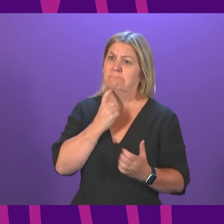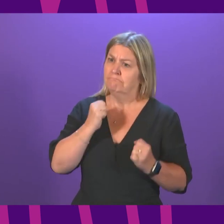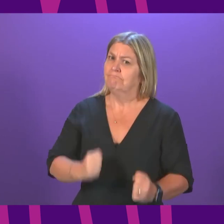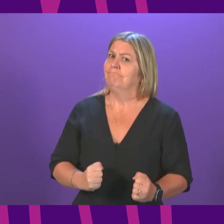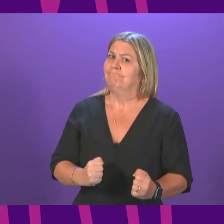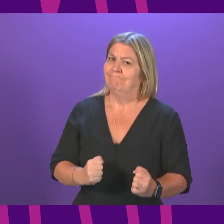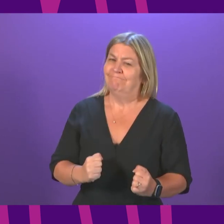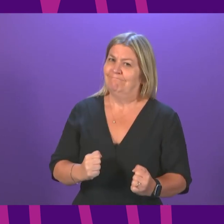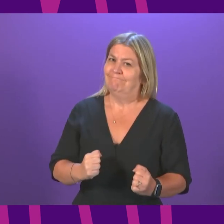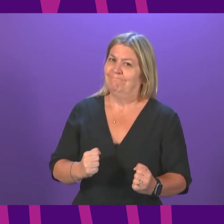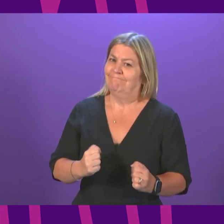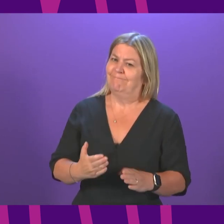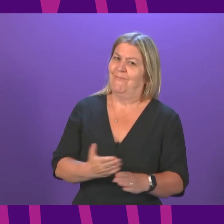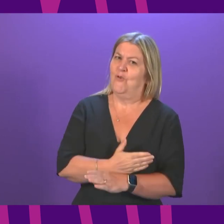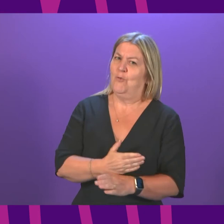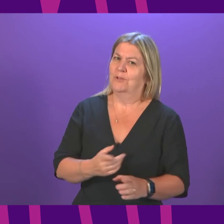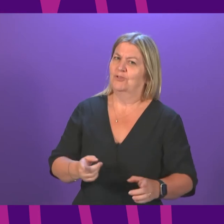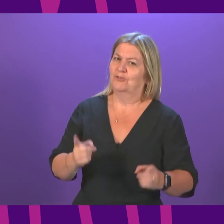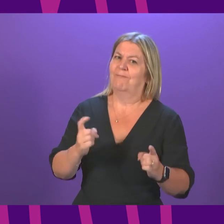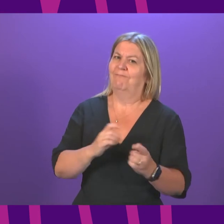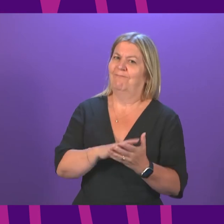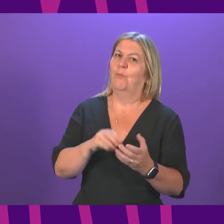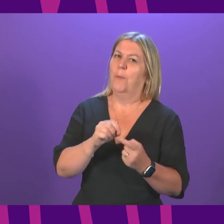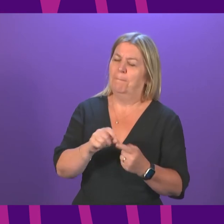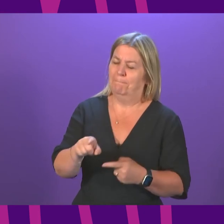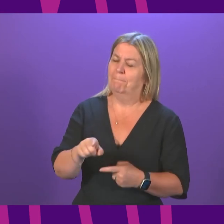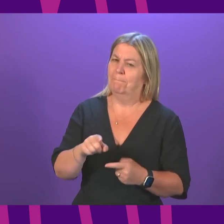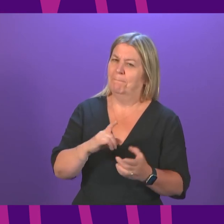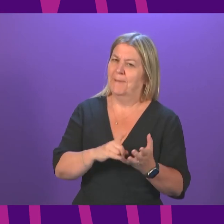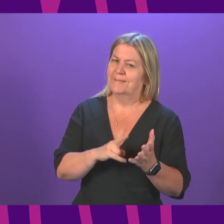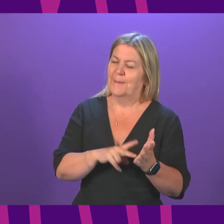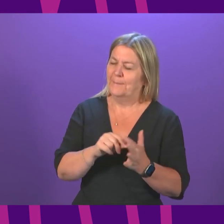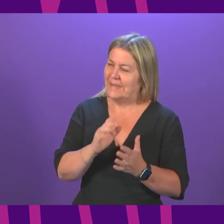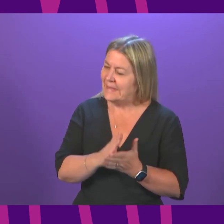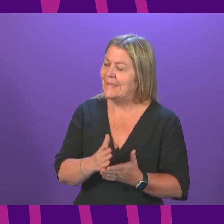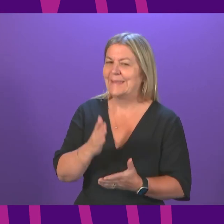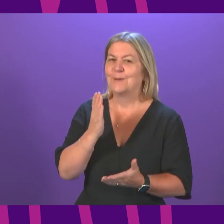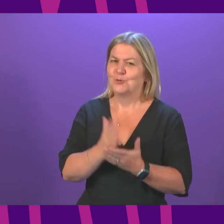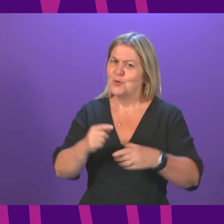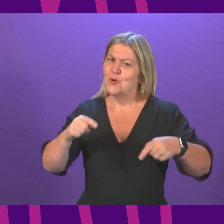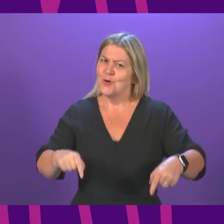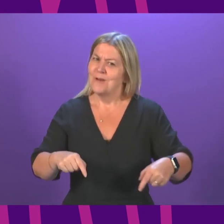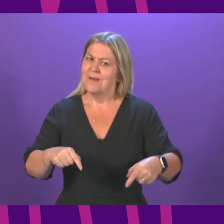of clerks and the wider Parliament staff who have worked hard to make the progress of the